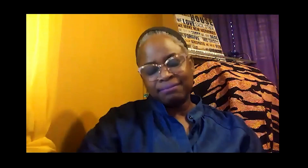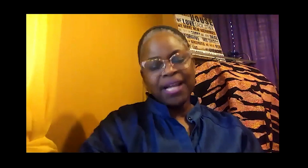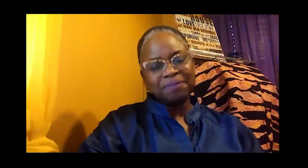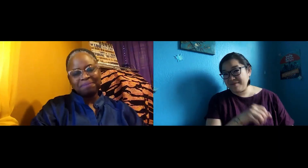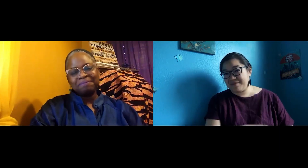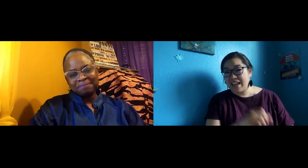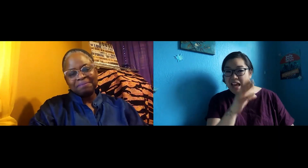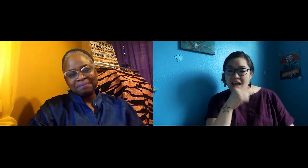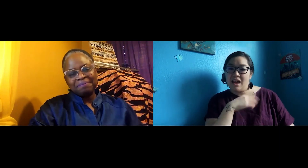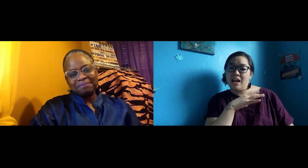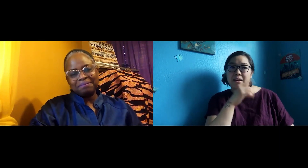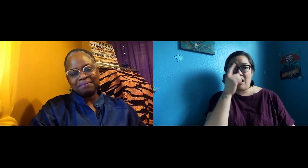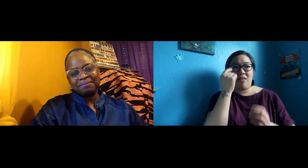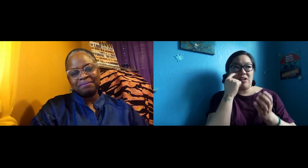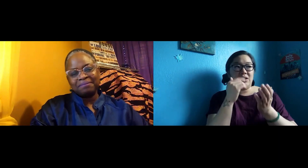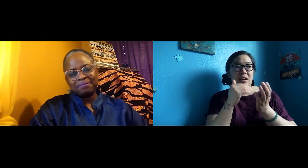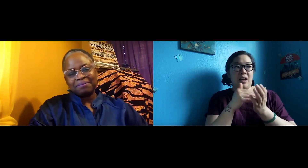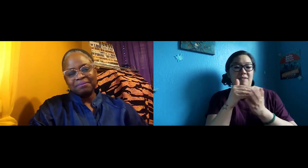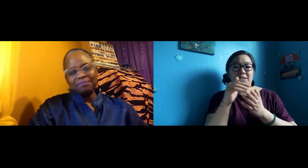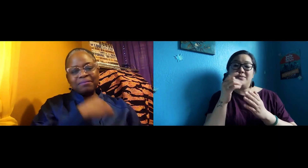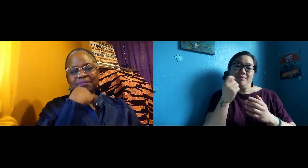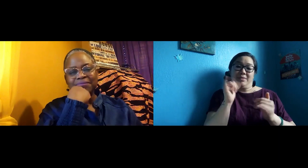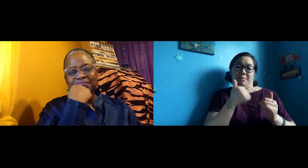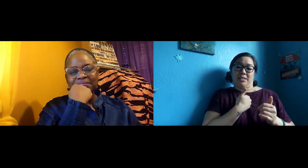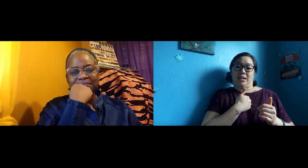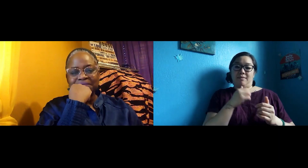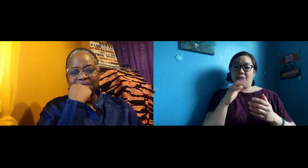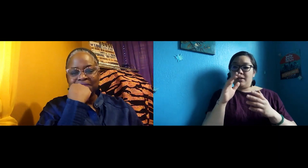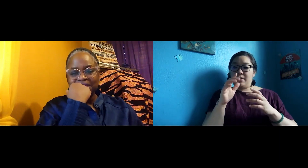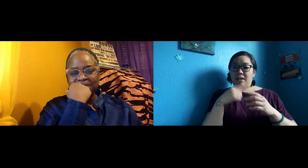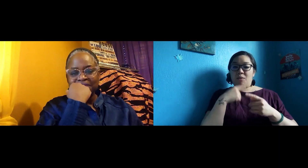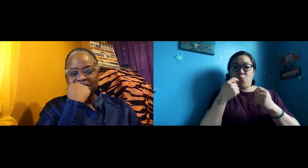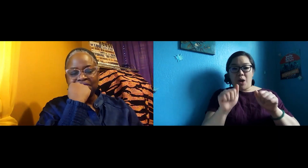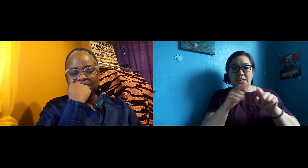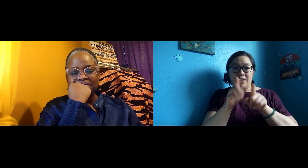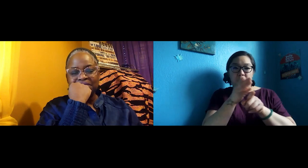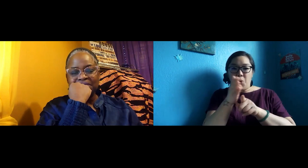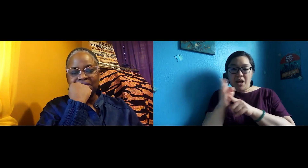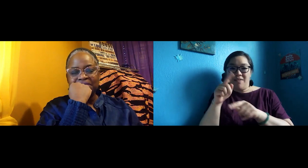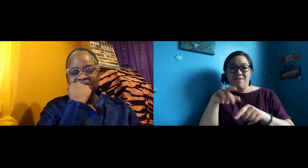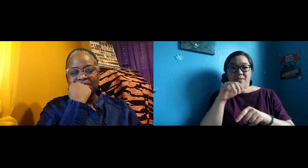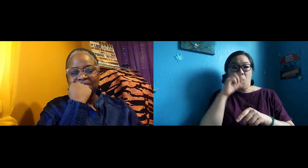After that, VOCA was born. I now realized it made perfect sense. Yeah and I think that's